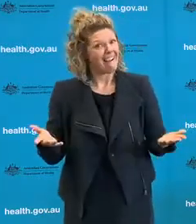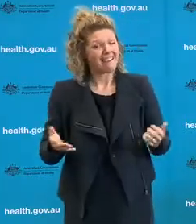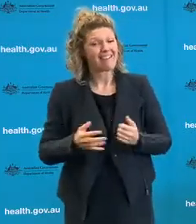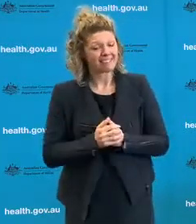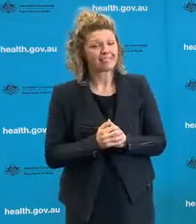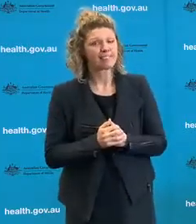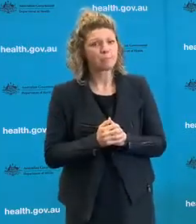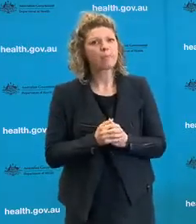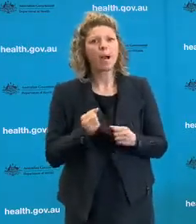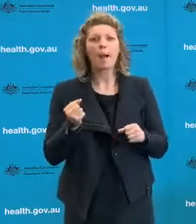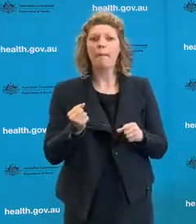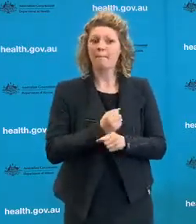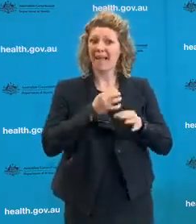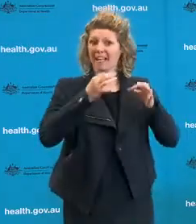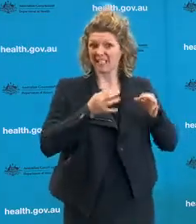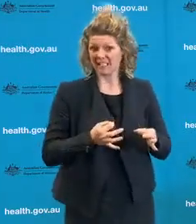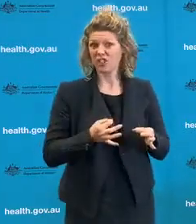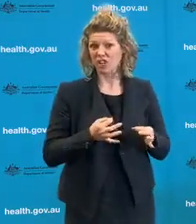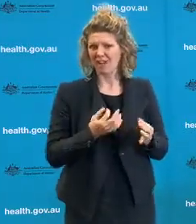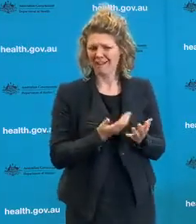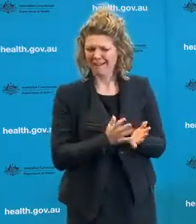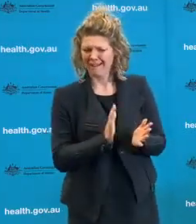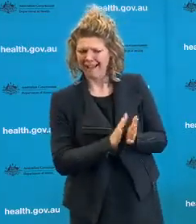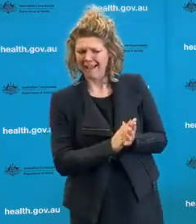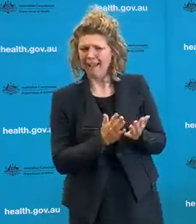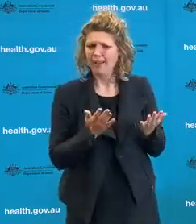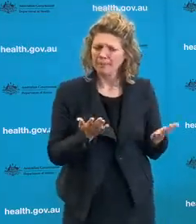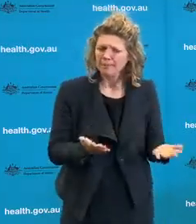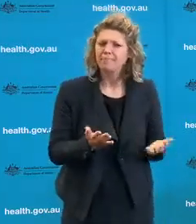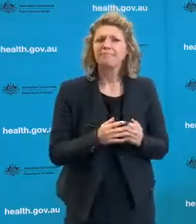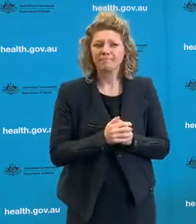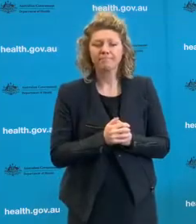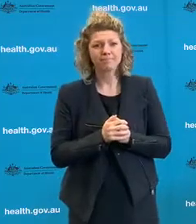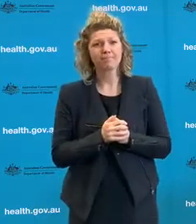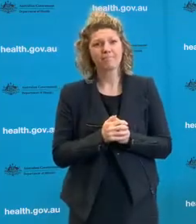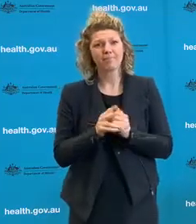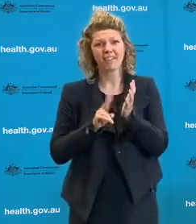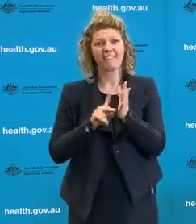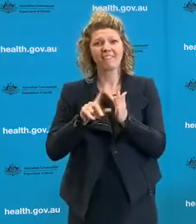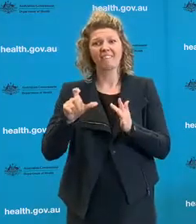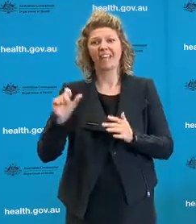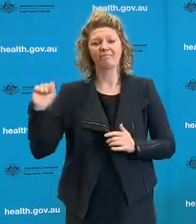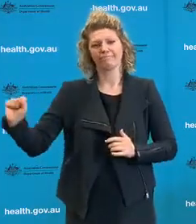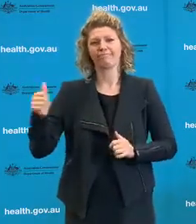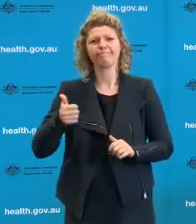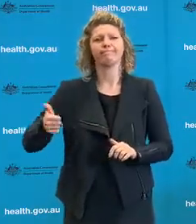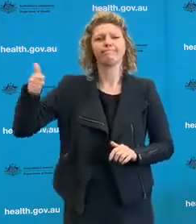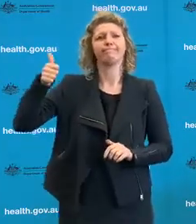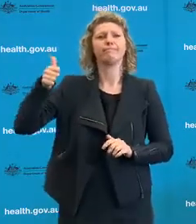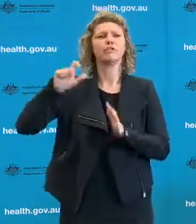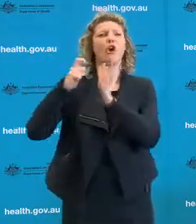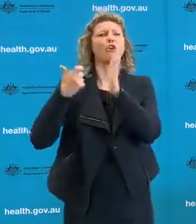that will be very much the decision making of the Victorian Chief Health Officer, Professor Brett Sutton, in conjunction